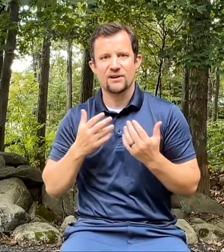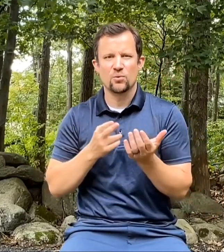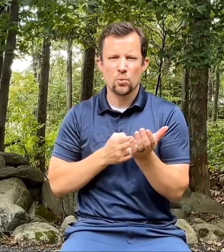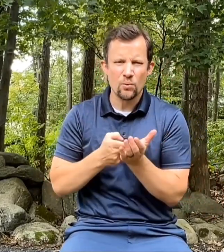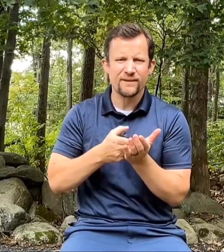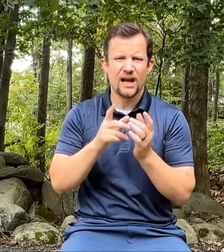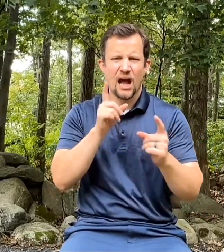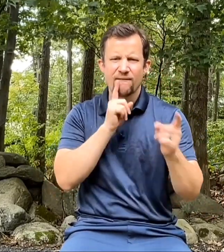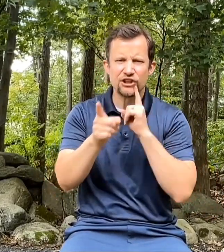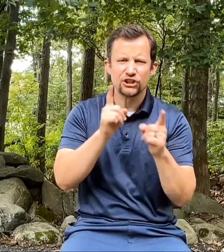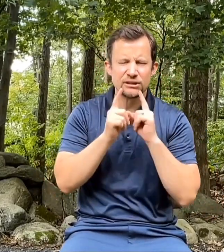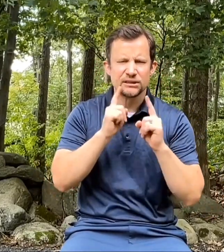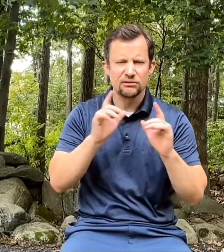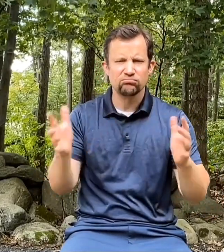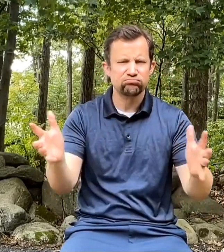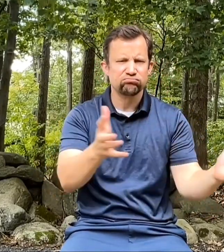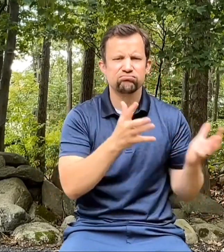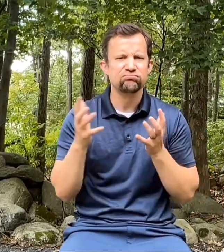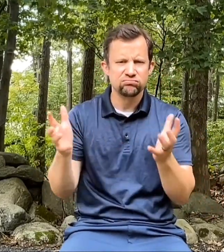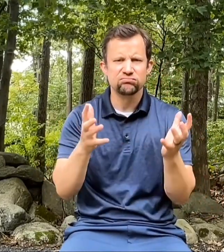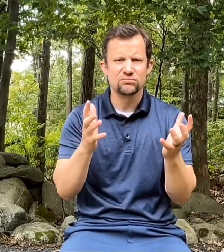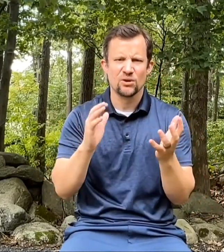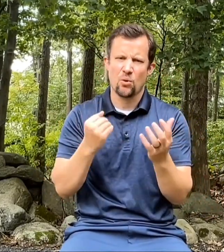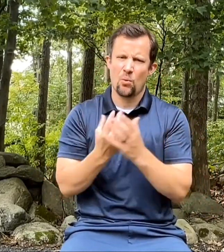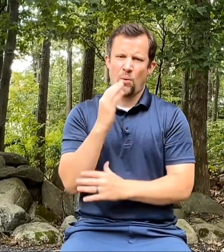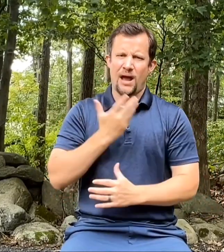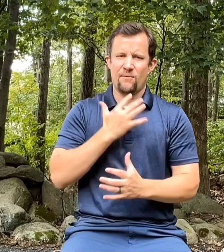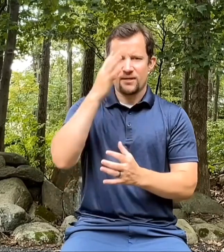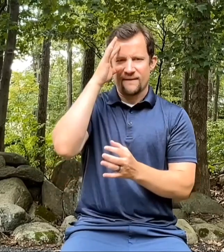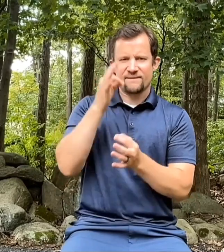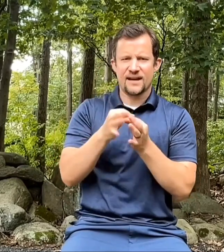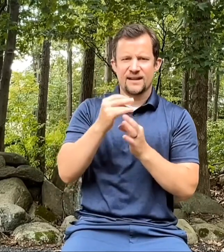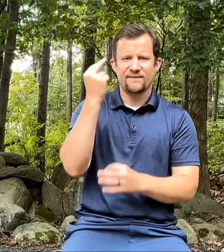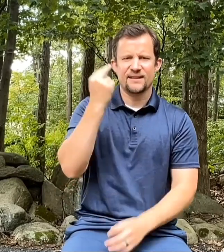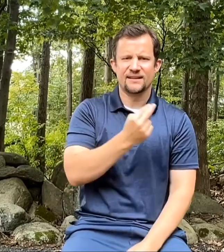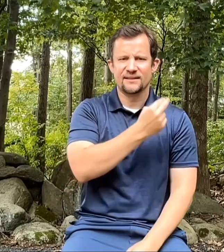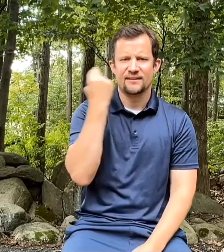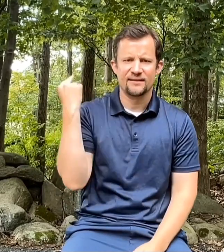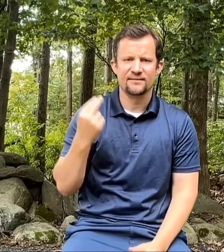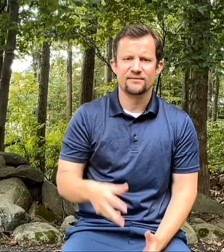honest conversations as we grow in our Catholic faith.